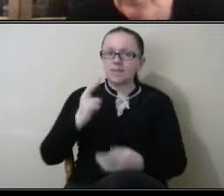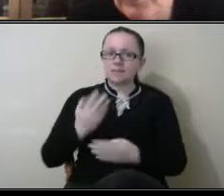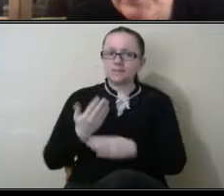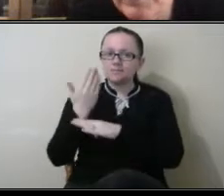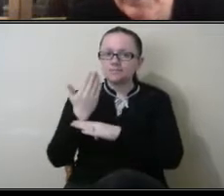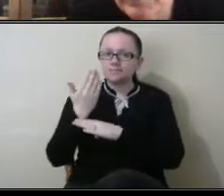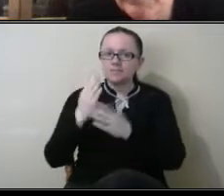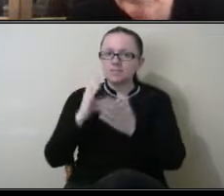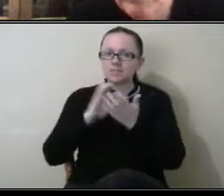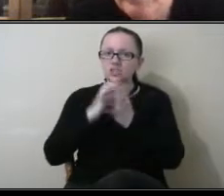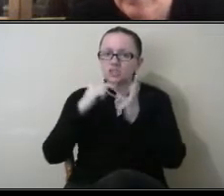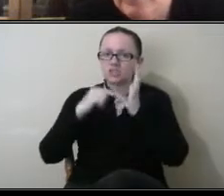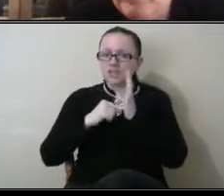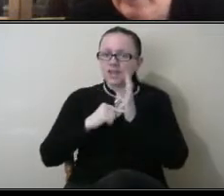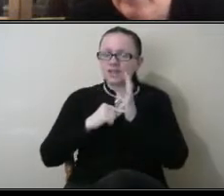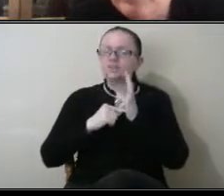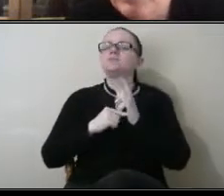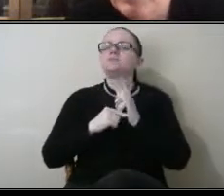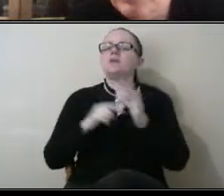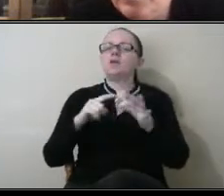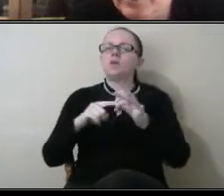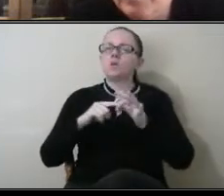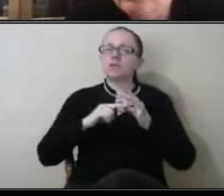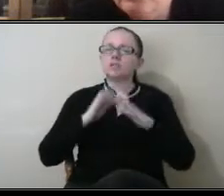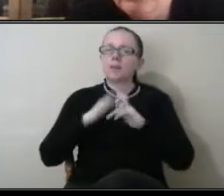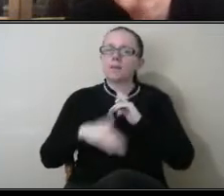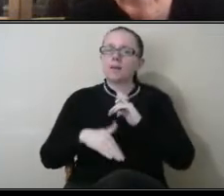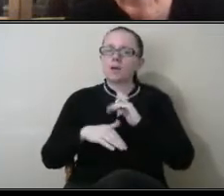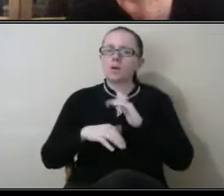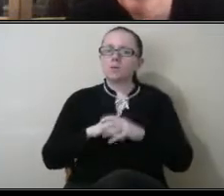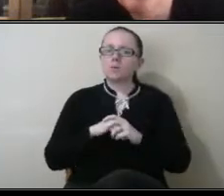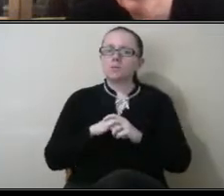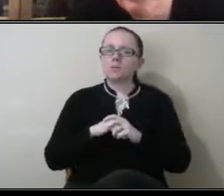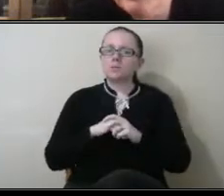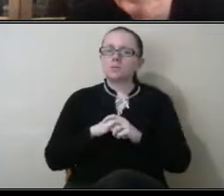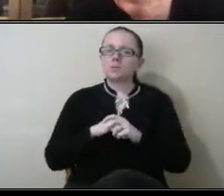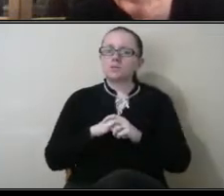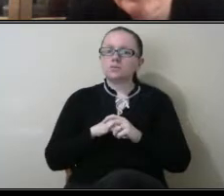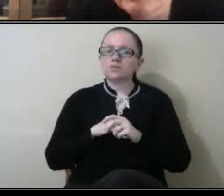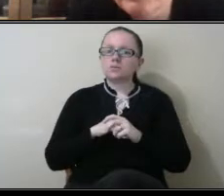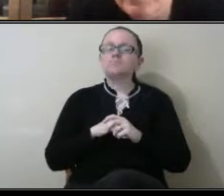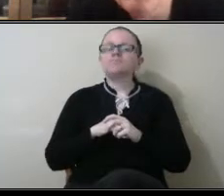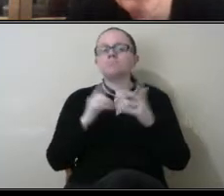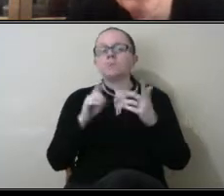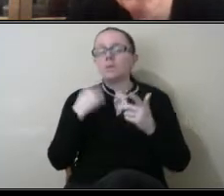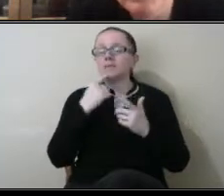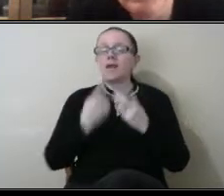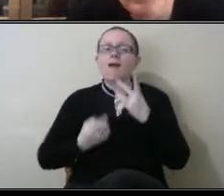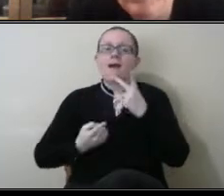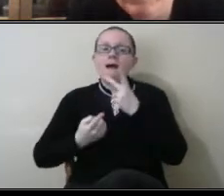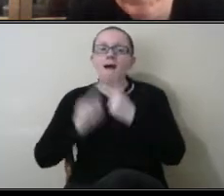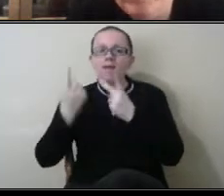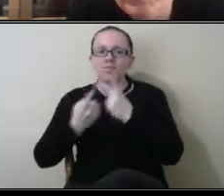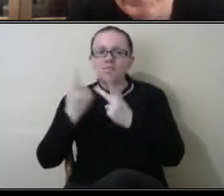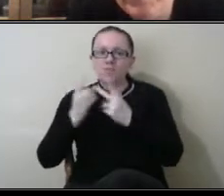i've got a question here around when we say other organization um could it be a private company